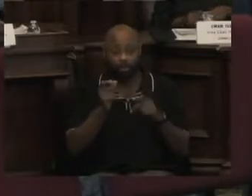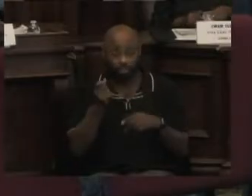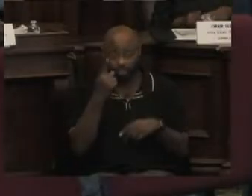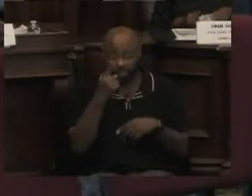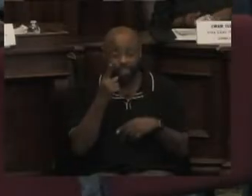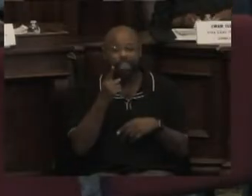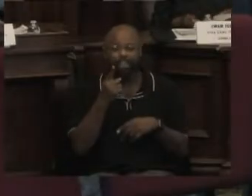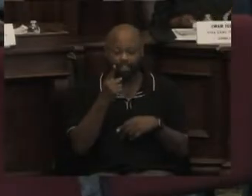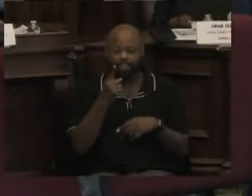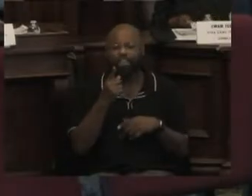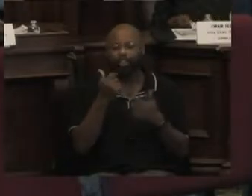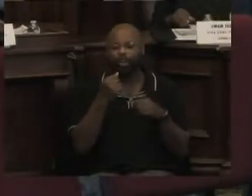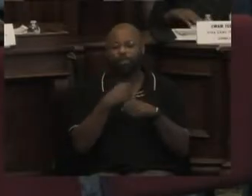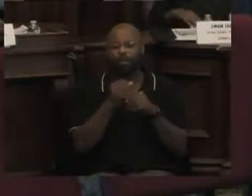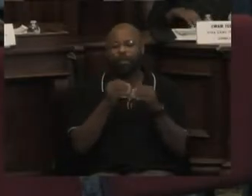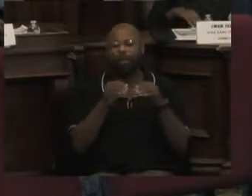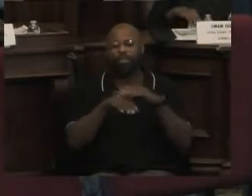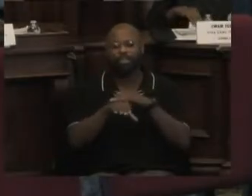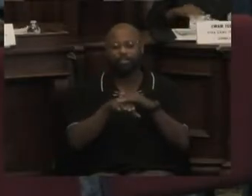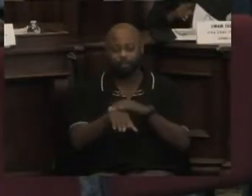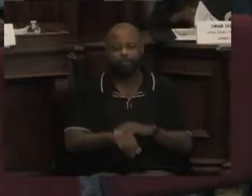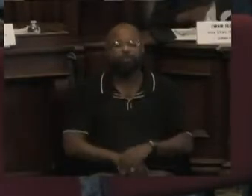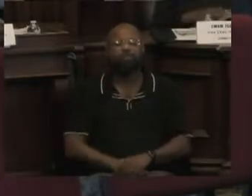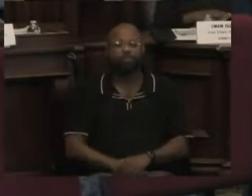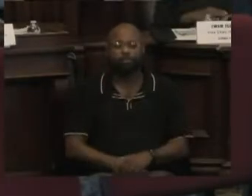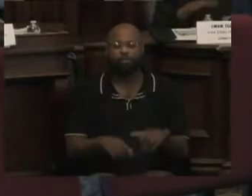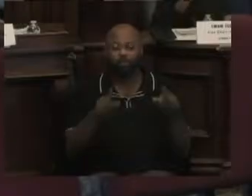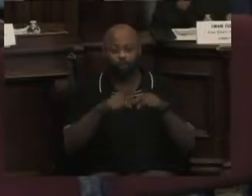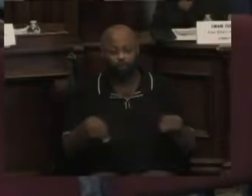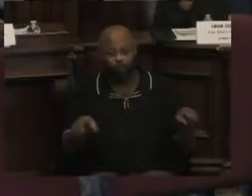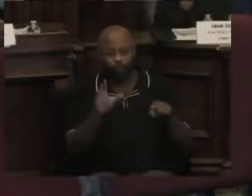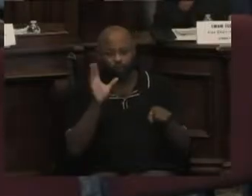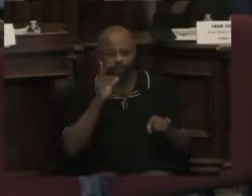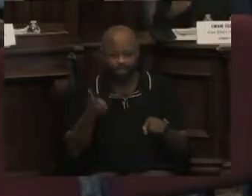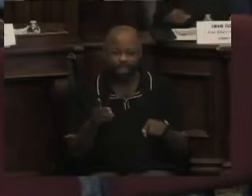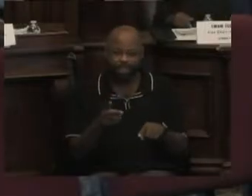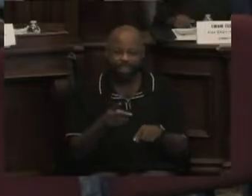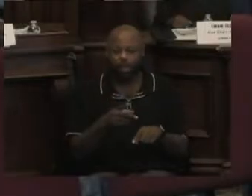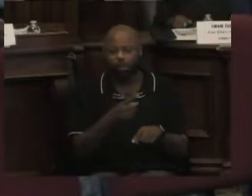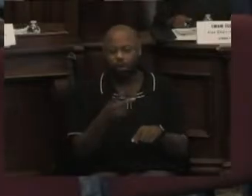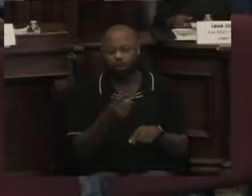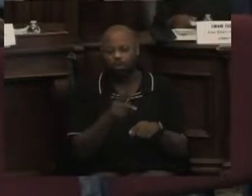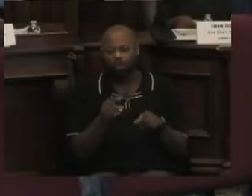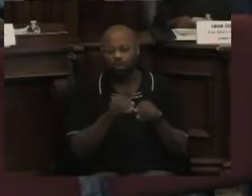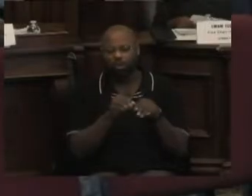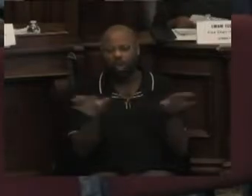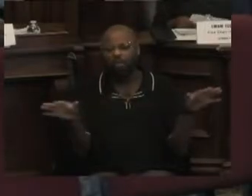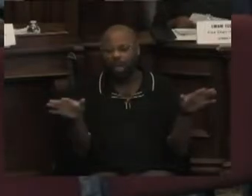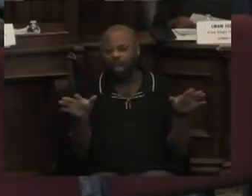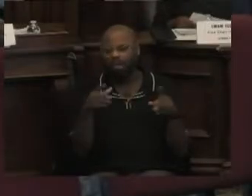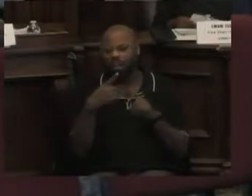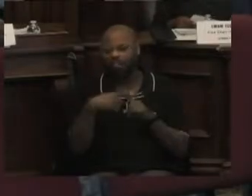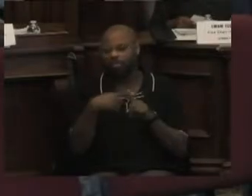there's a glossary. So people, if there are things that they don't understand, we try to